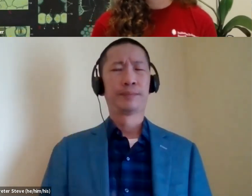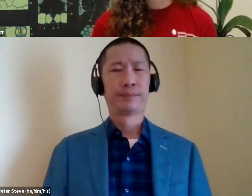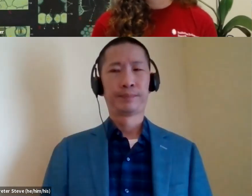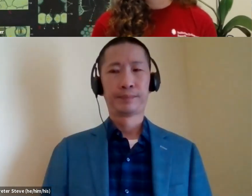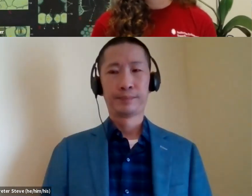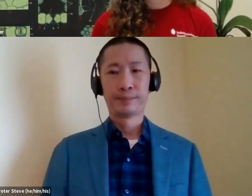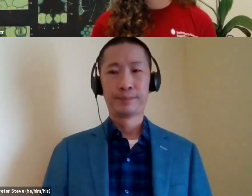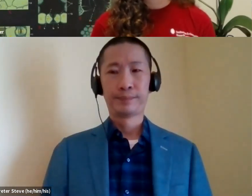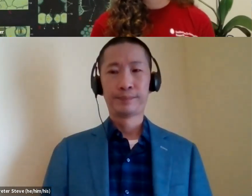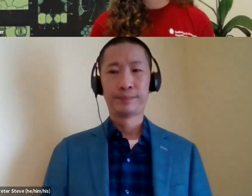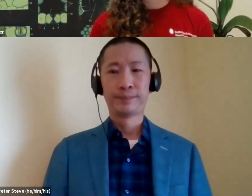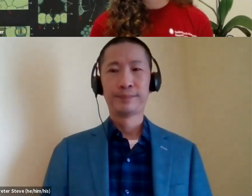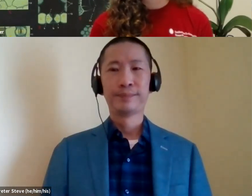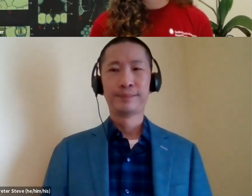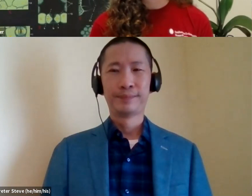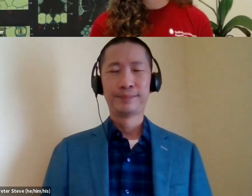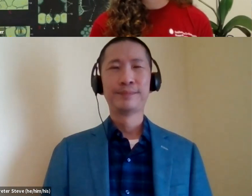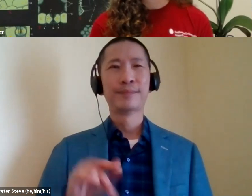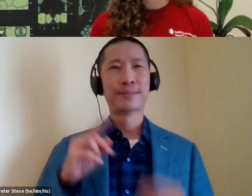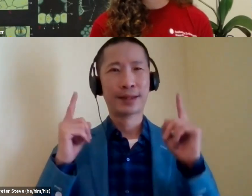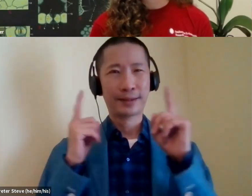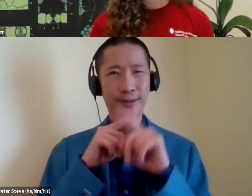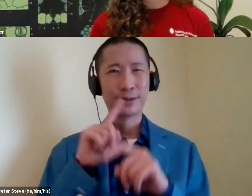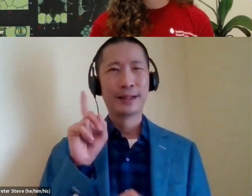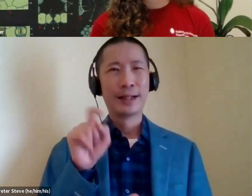Kim Komatsu (she/her): Yeah that's a tricky question and, as a